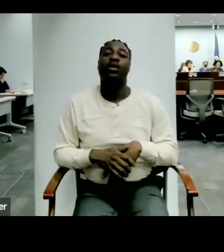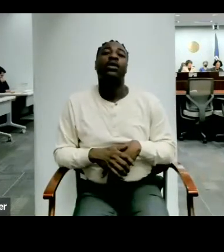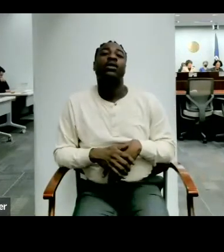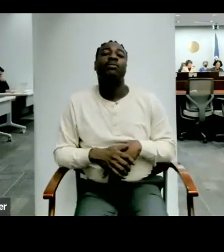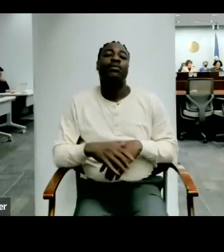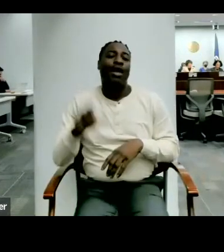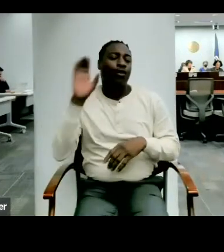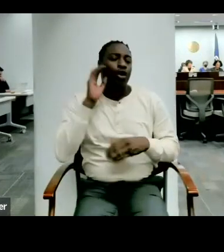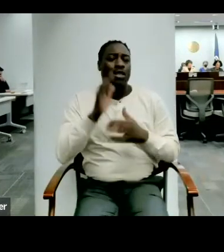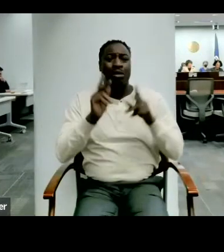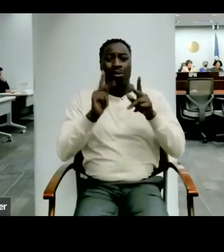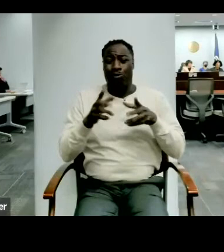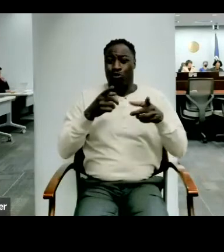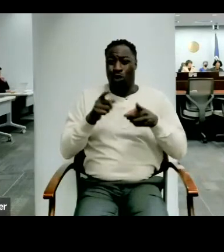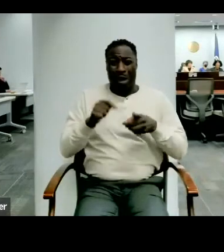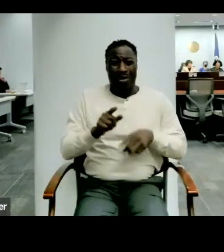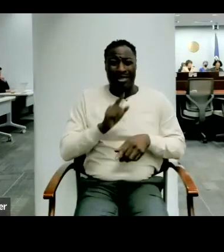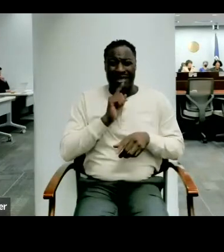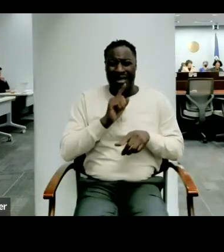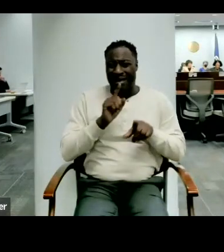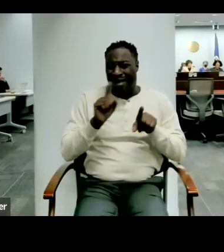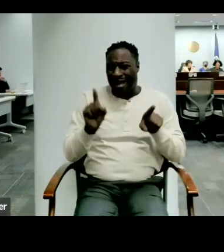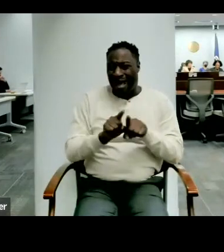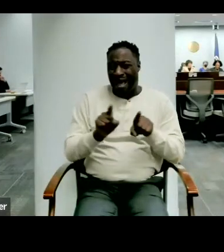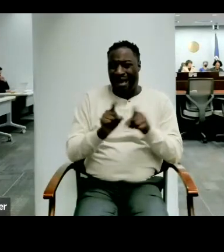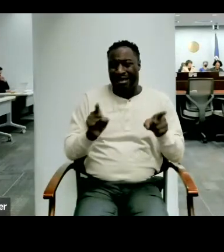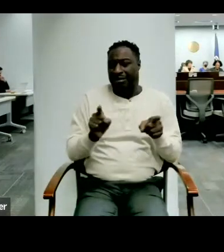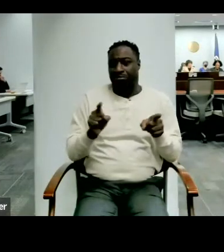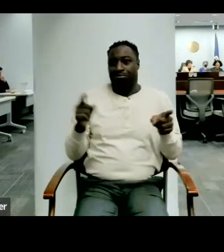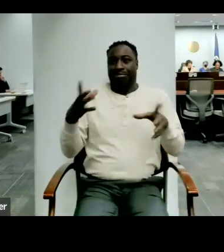heard some people describe this as kind of boil the ocean kind of approach